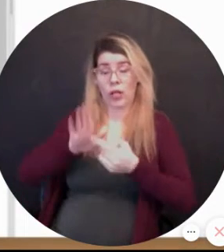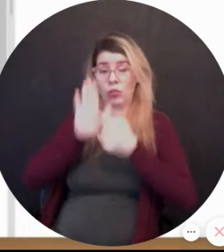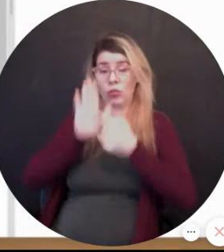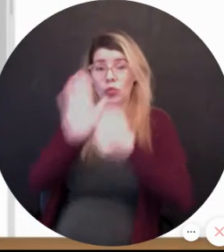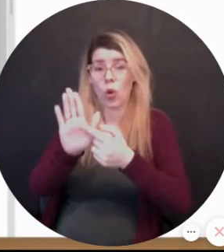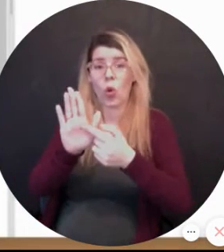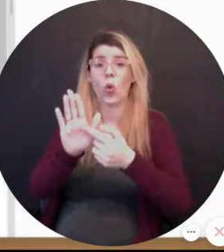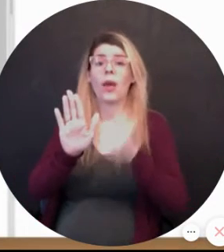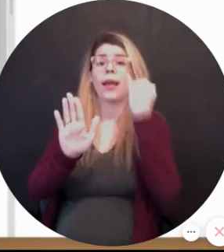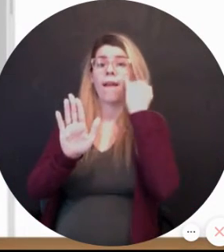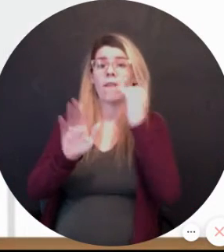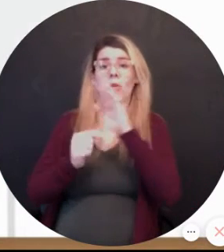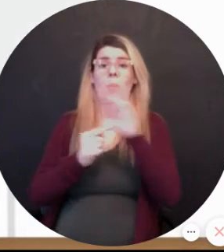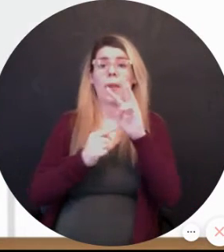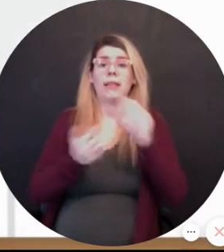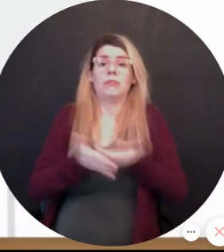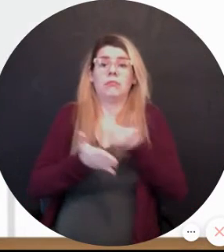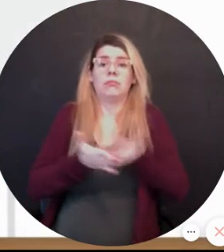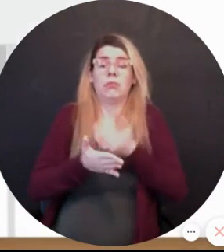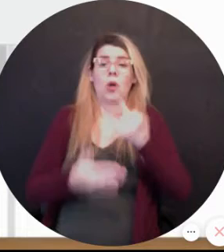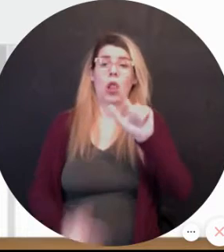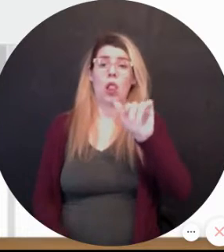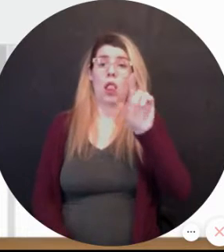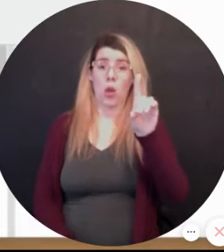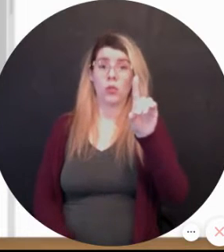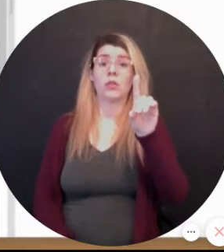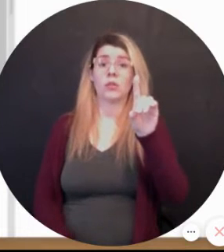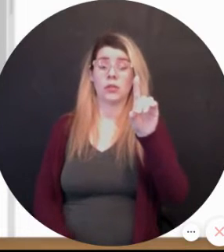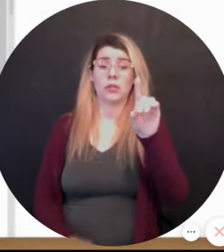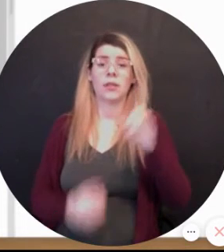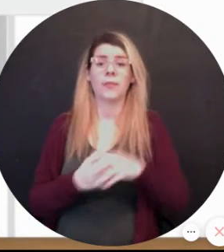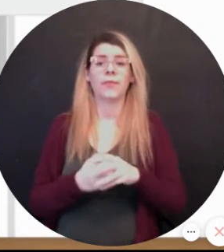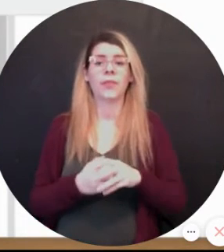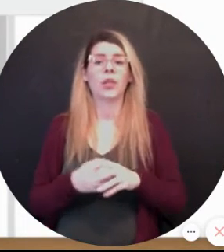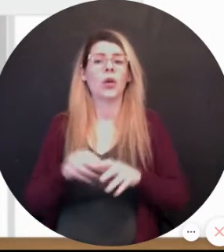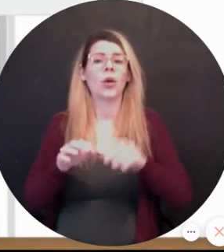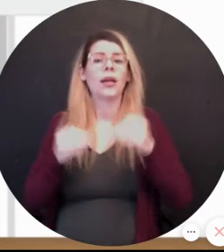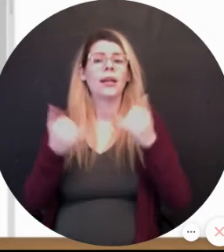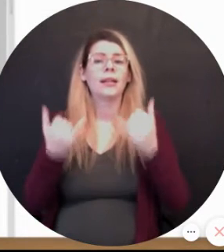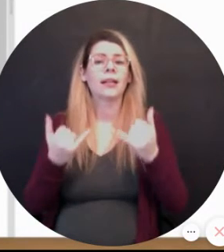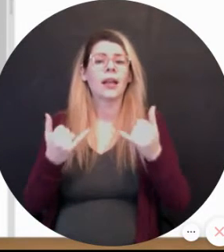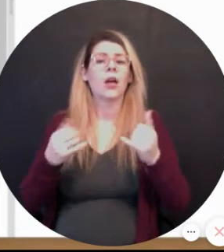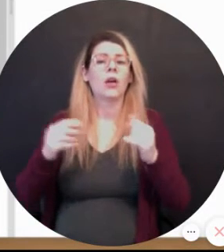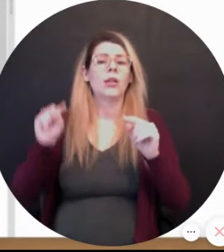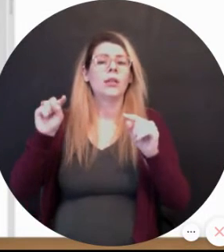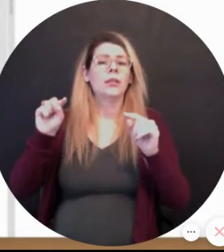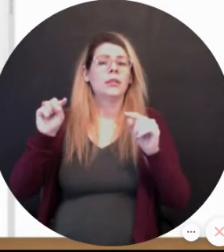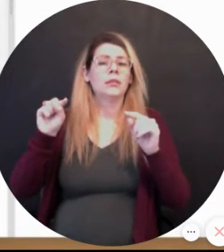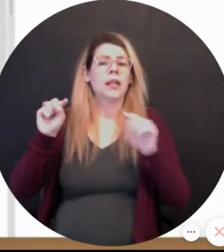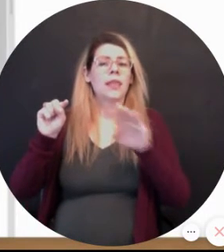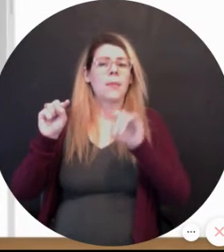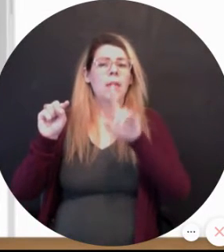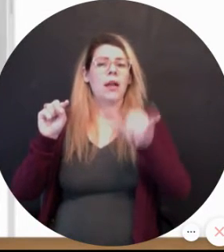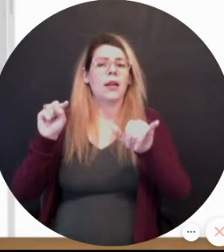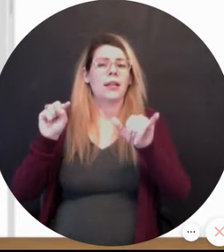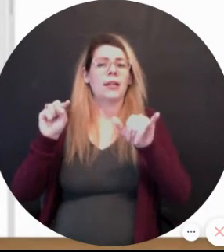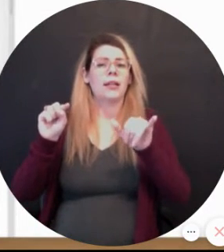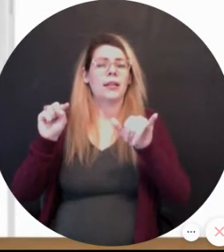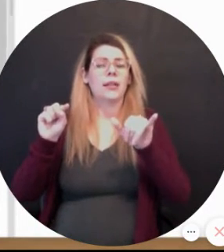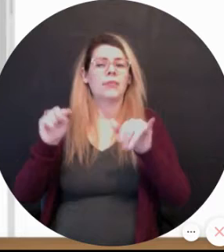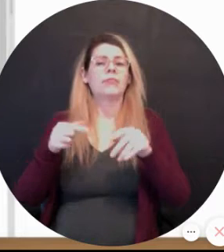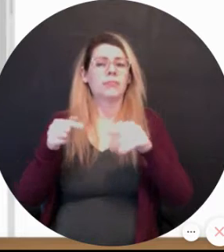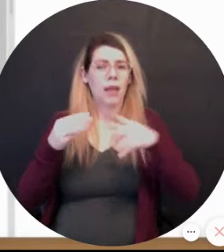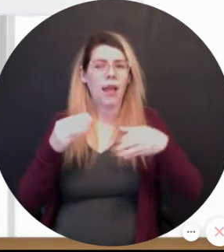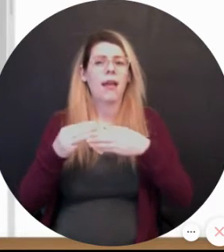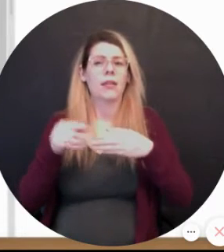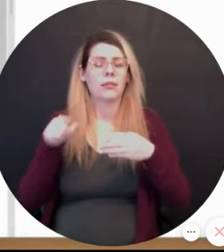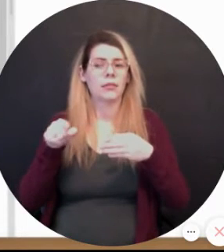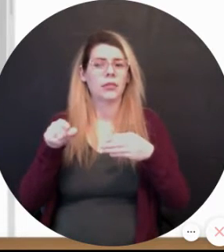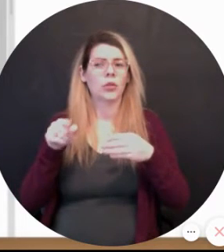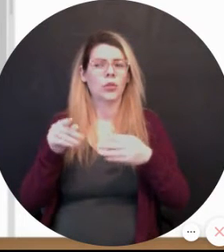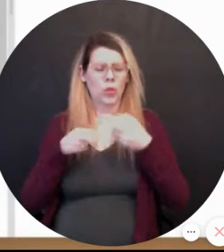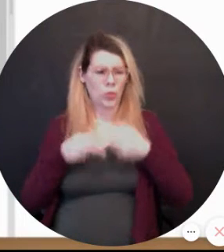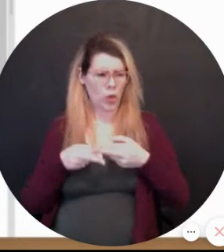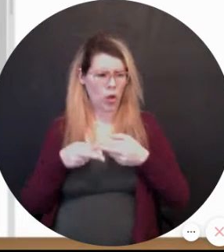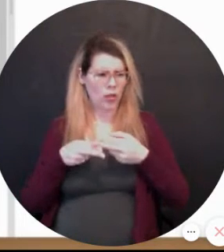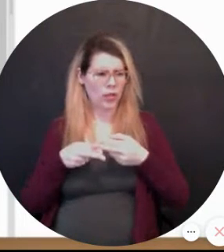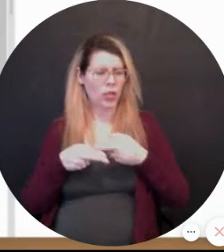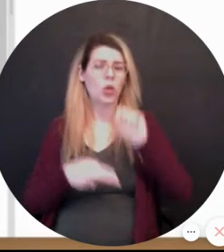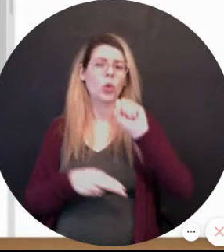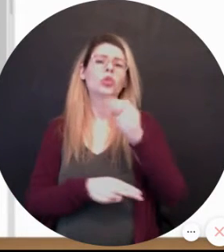and then type in onload = and I title it as "ShowDate So I run this, right now it's